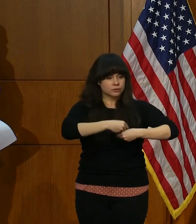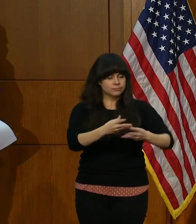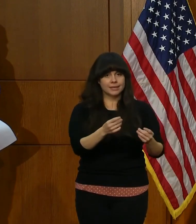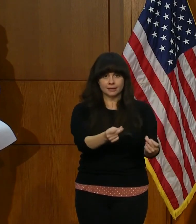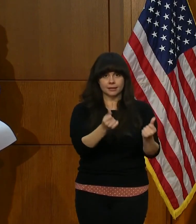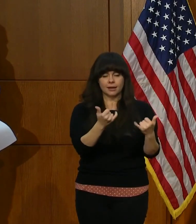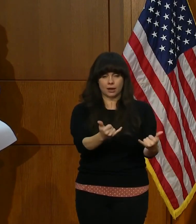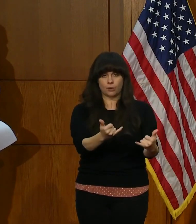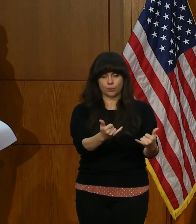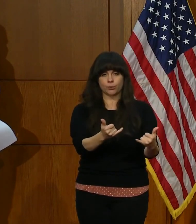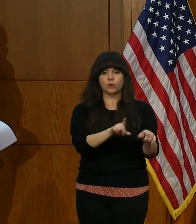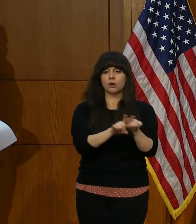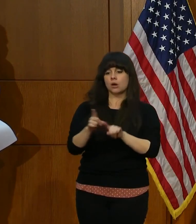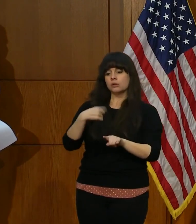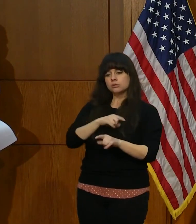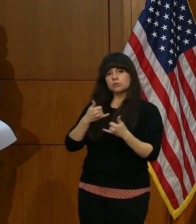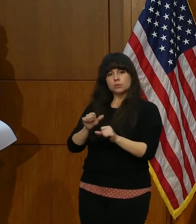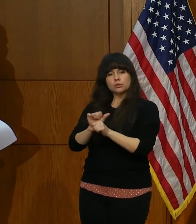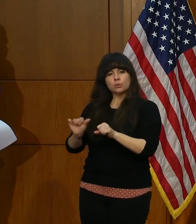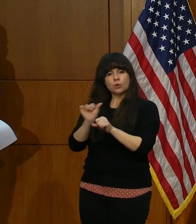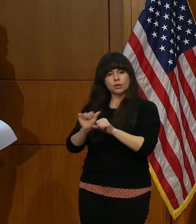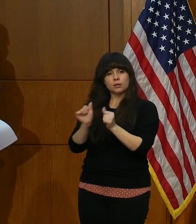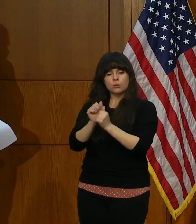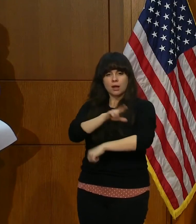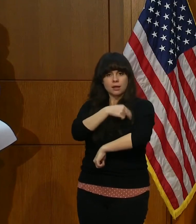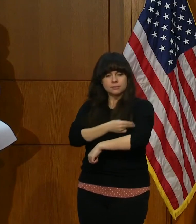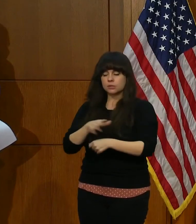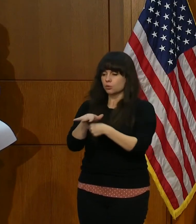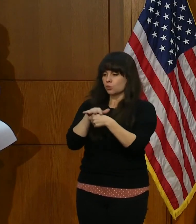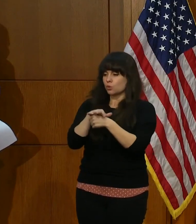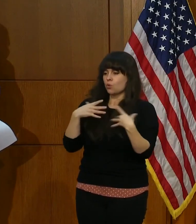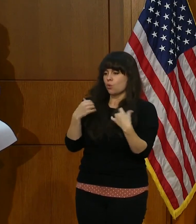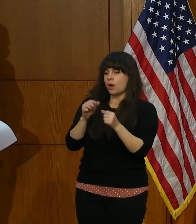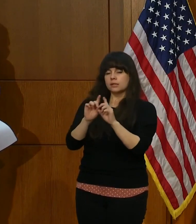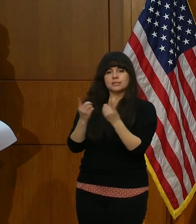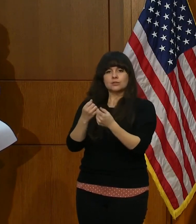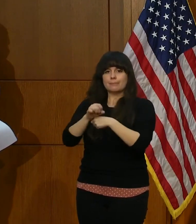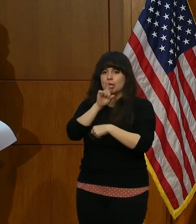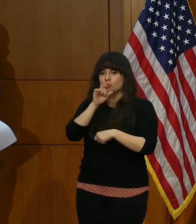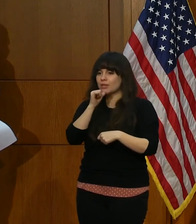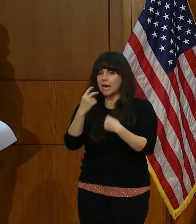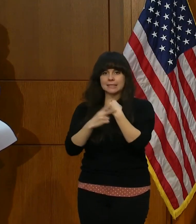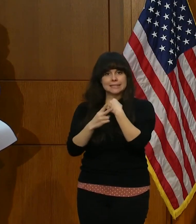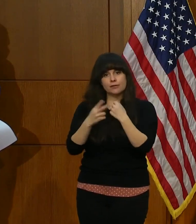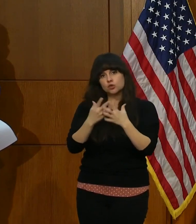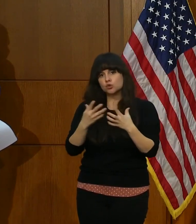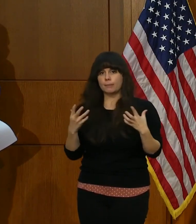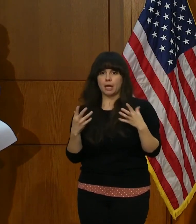THEM INTO ARMS NOW. WE'RE ALSO WORKING WITH HOSPITALS AND